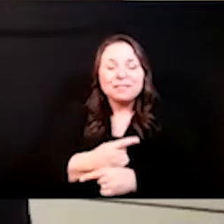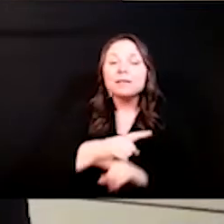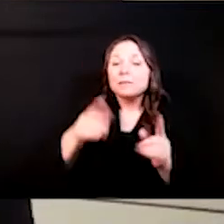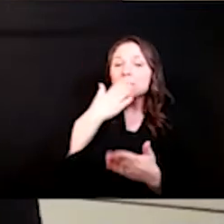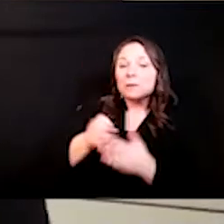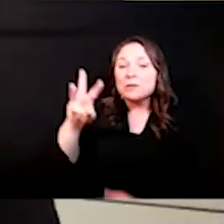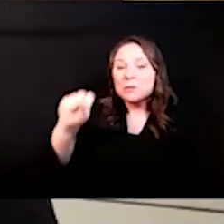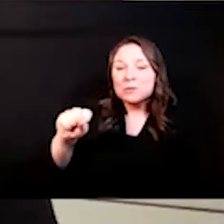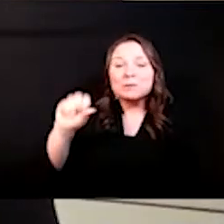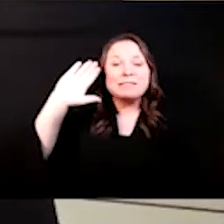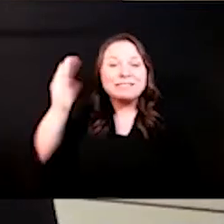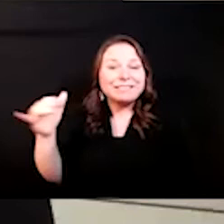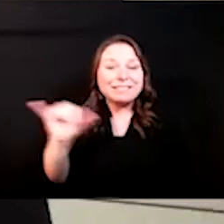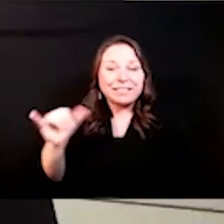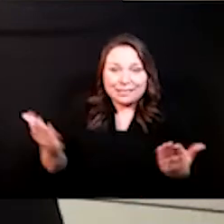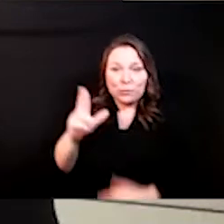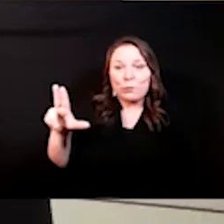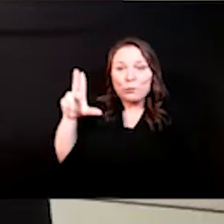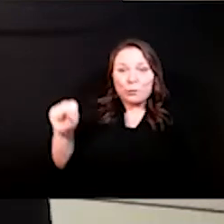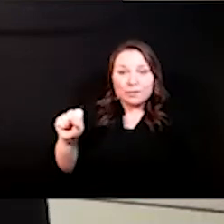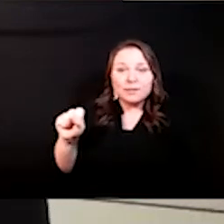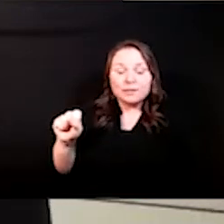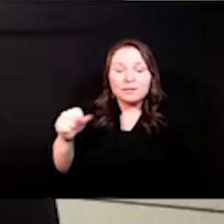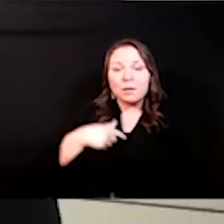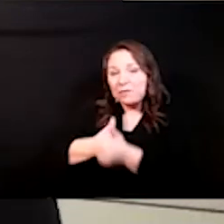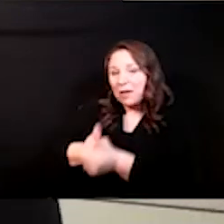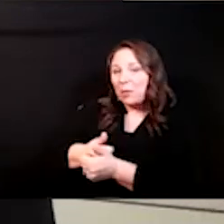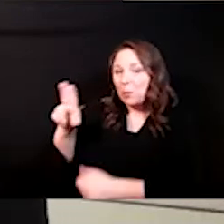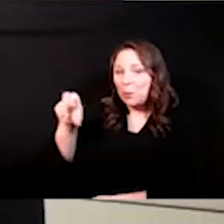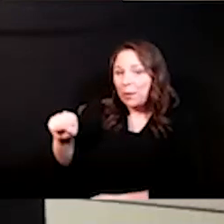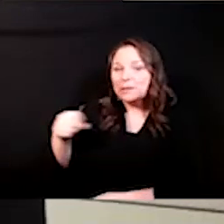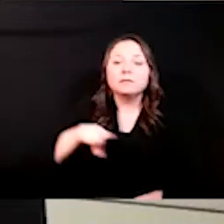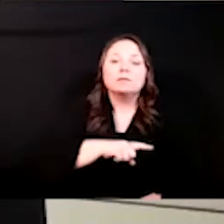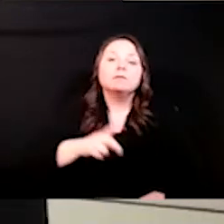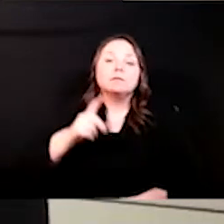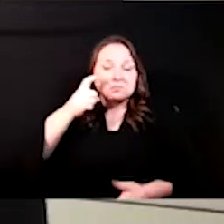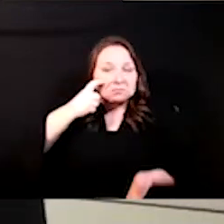THE GOOD NEWS IS IT DEFINITELY SEEM LIKE AT LEAST HERE IN THE U.S. AS I HAVE BEEN FOLLOWING THAT,, WE ARE SEEING